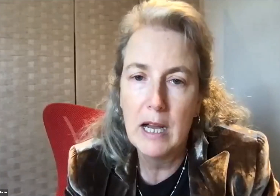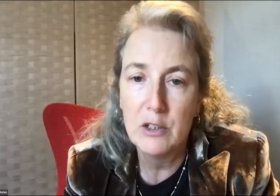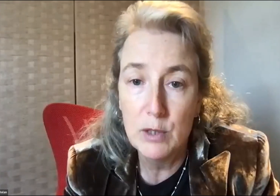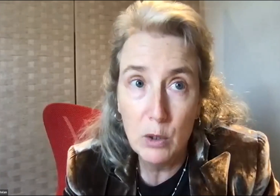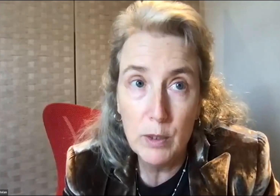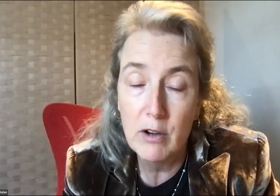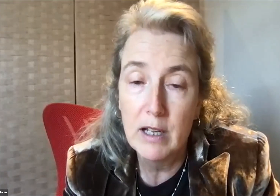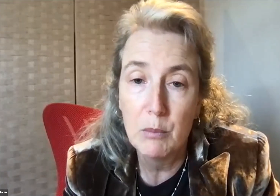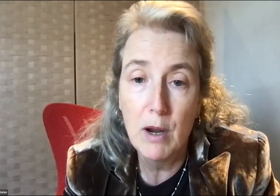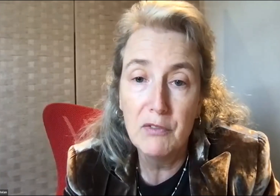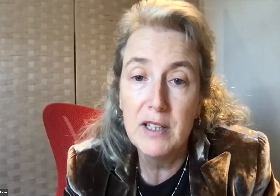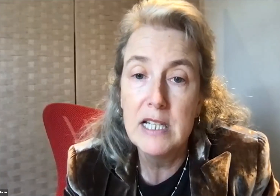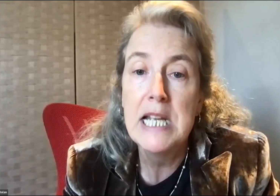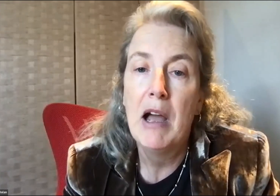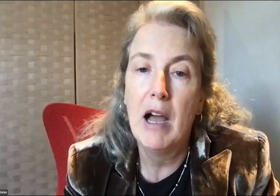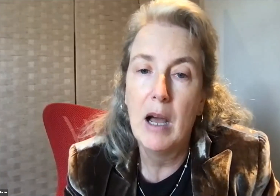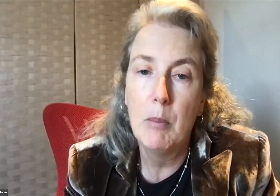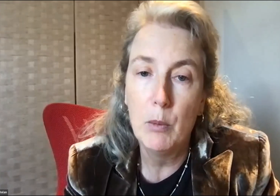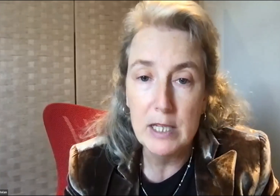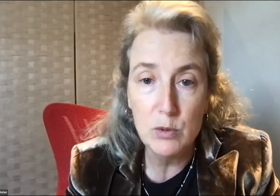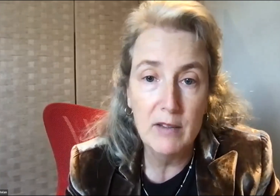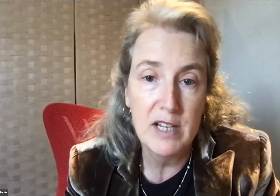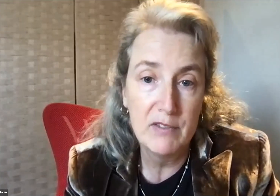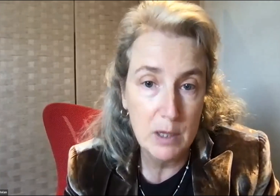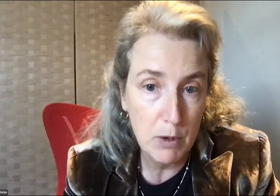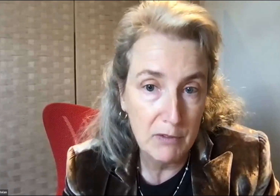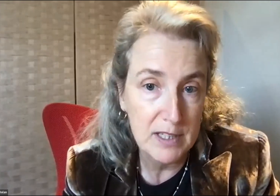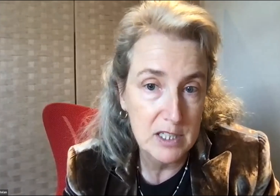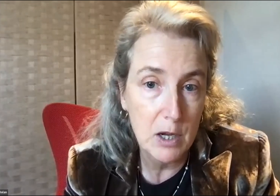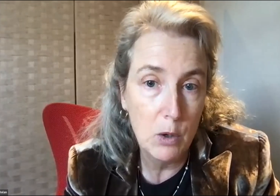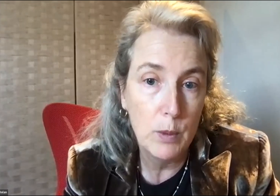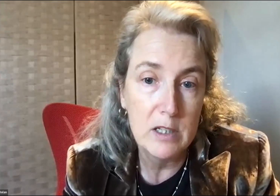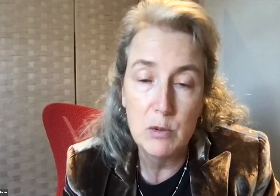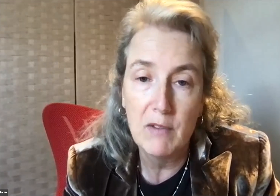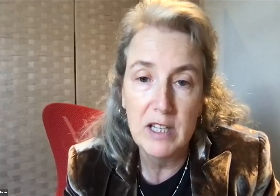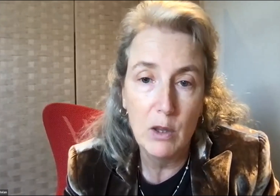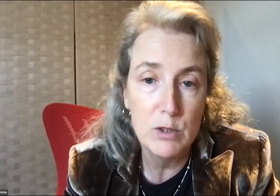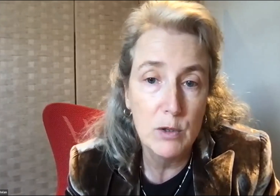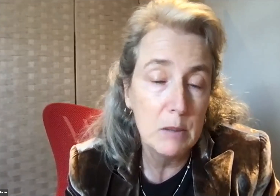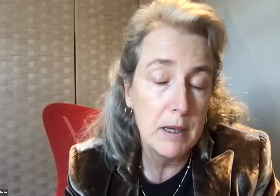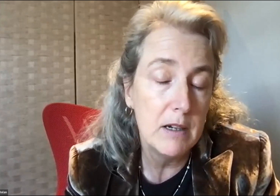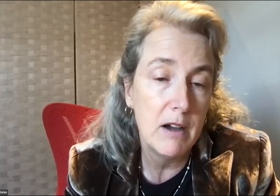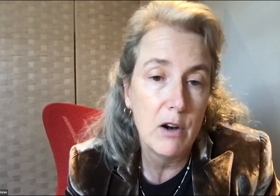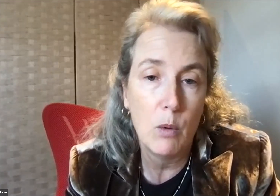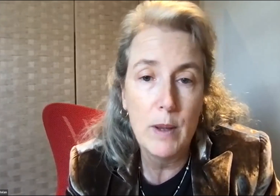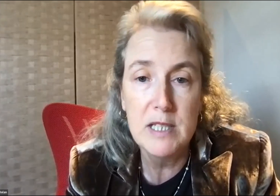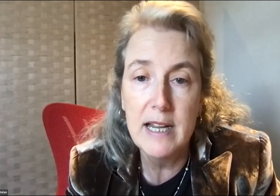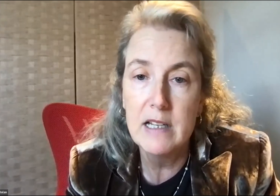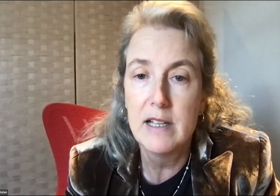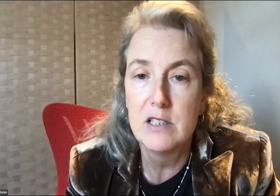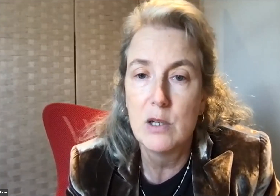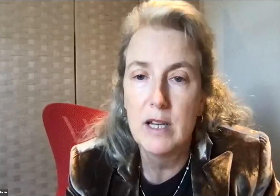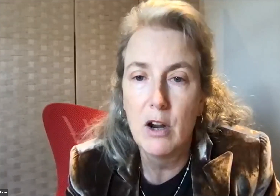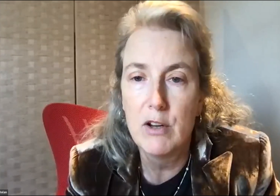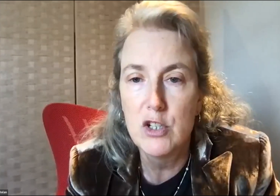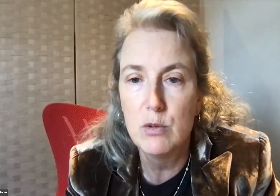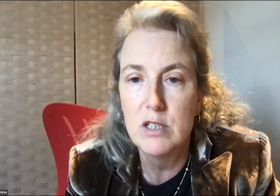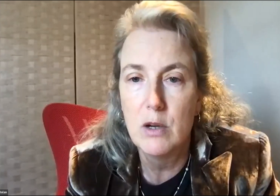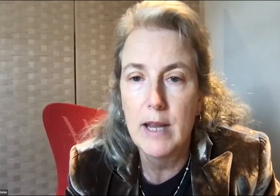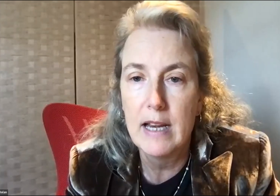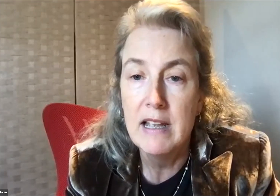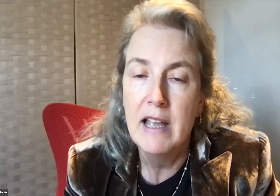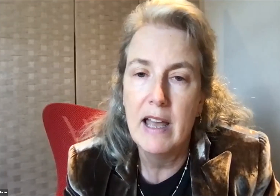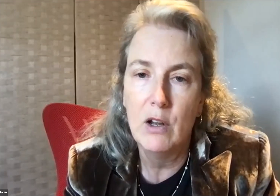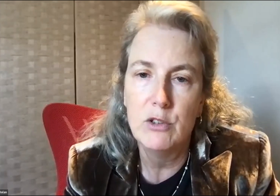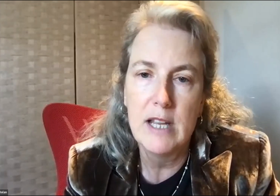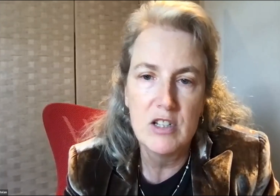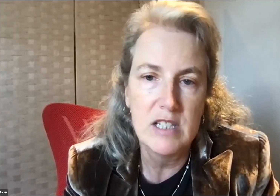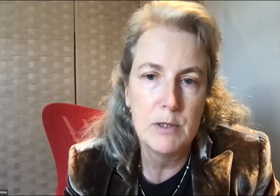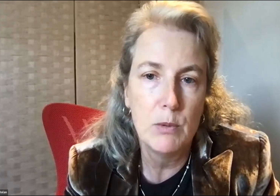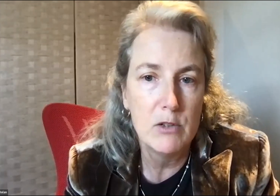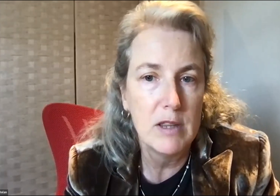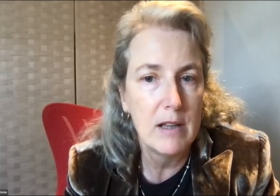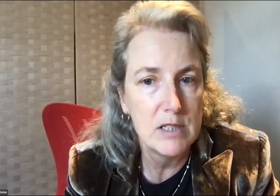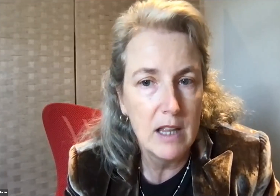And also you know, we are a nonprofit. but we do have to have some profit. so we do have a yellow donate button on our website, and so we encourage you to donate all donations up to